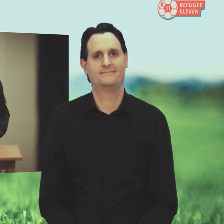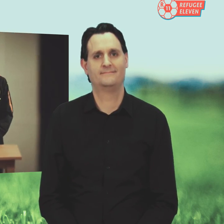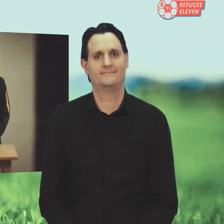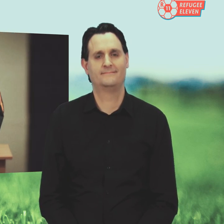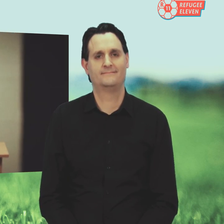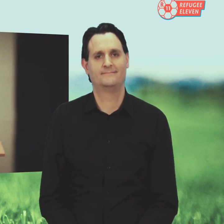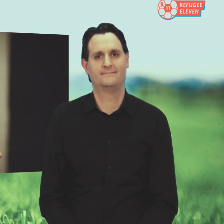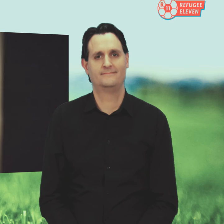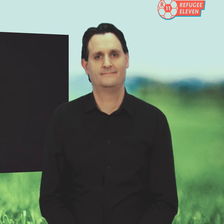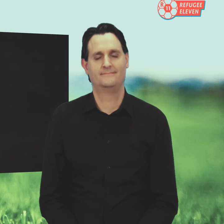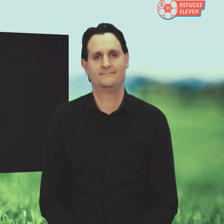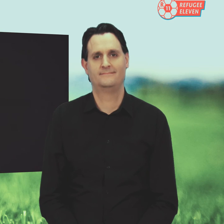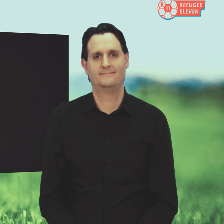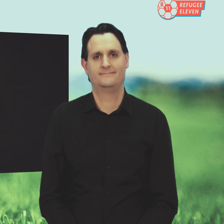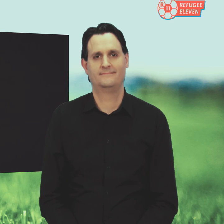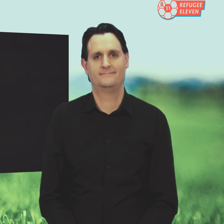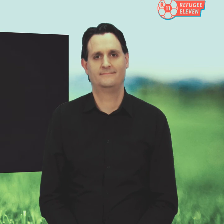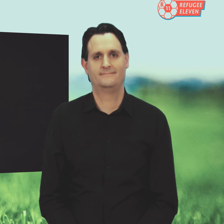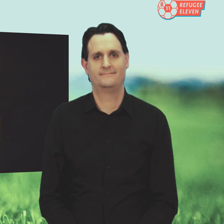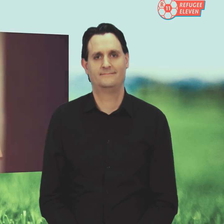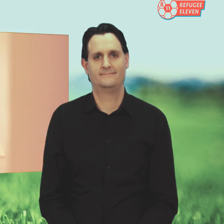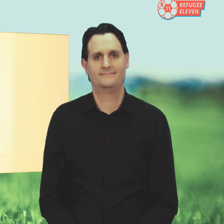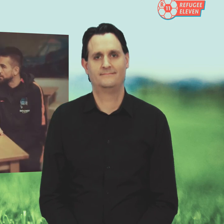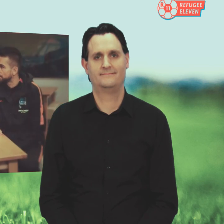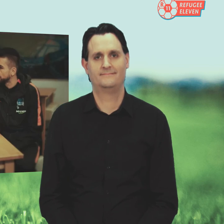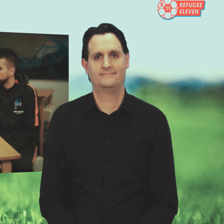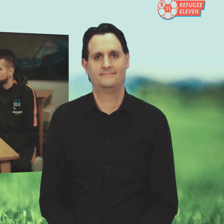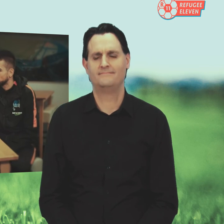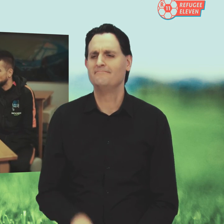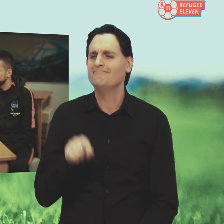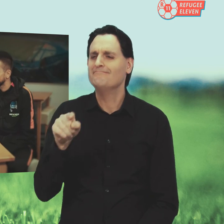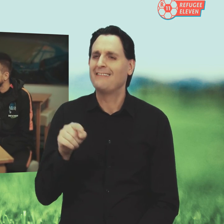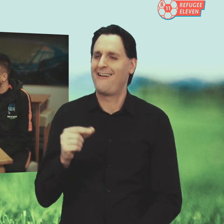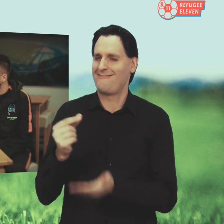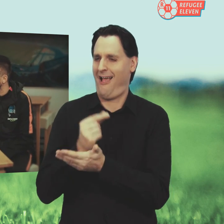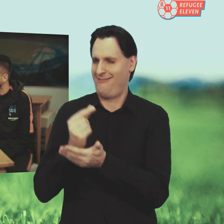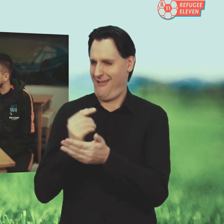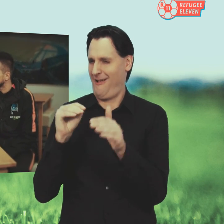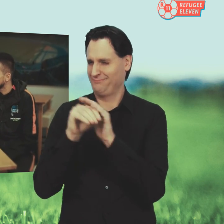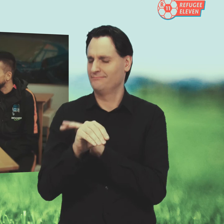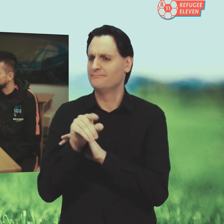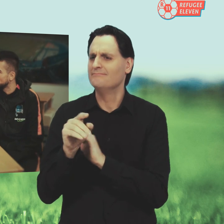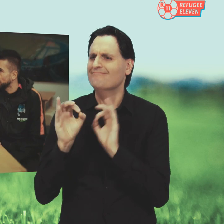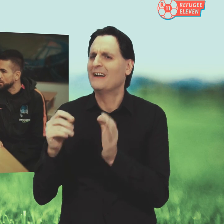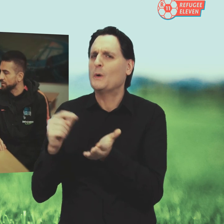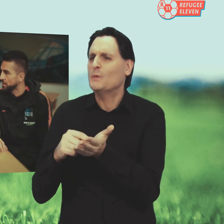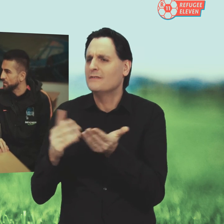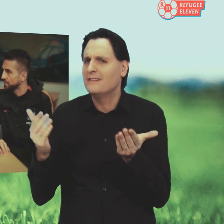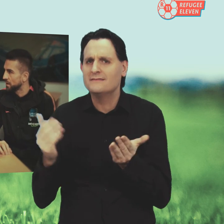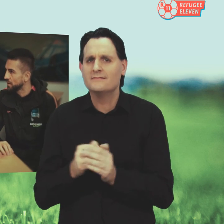HERTHA BSC, BERLIN TRAINING GROUNDS What was the reason you had to leave Ghana?